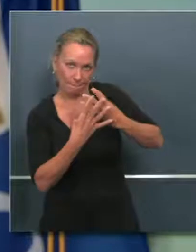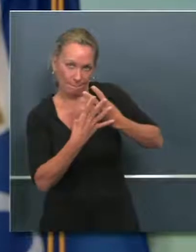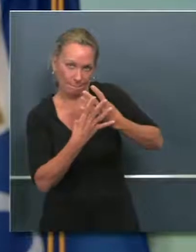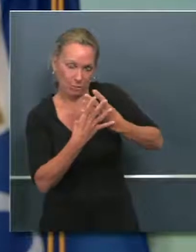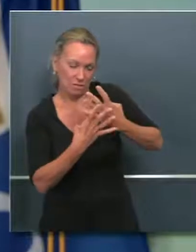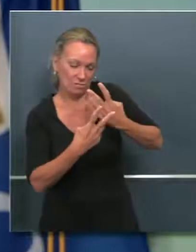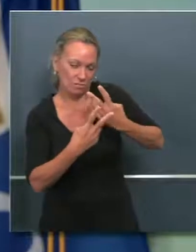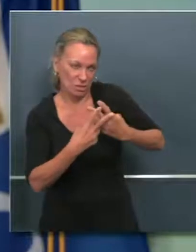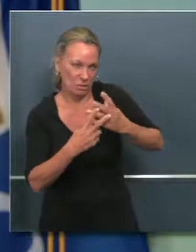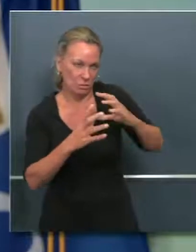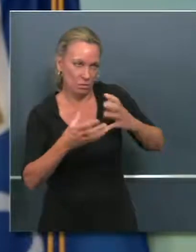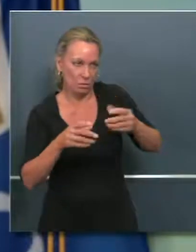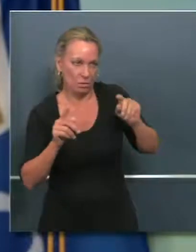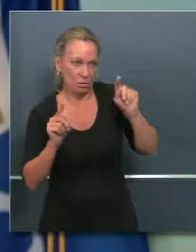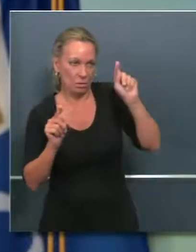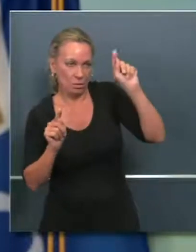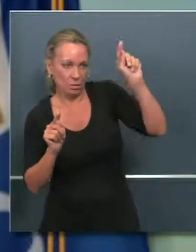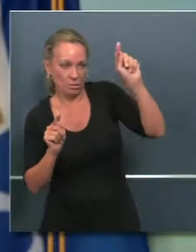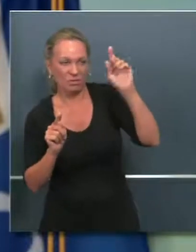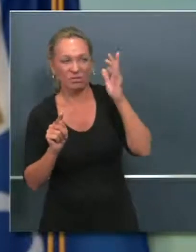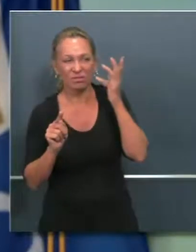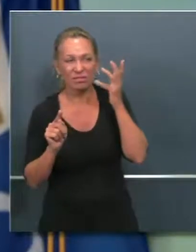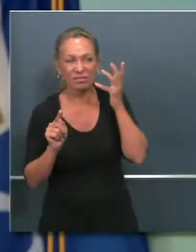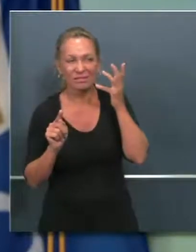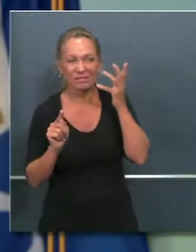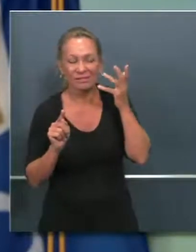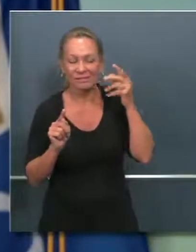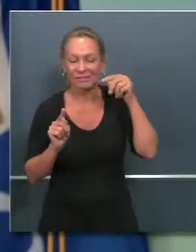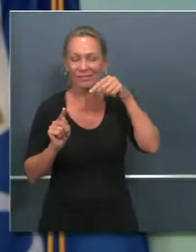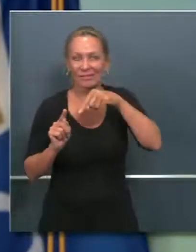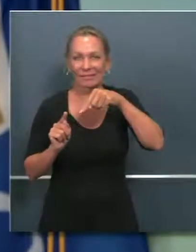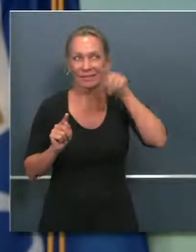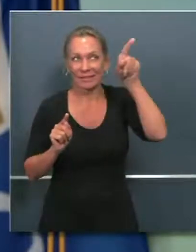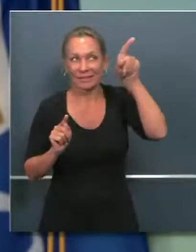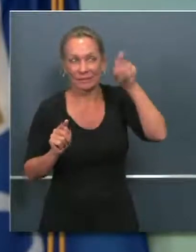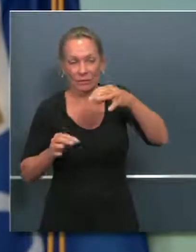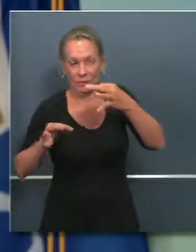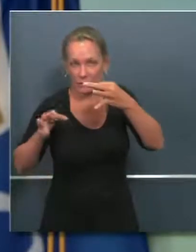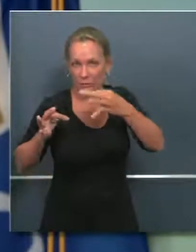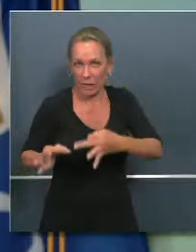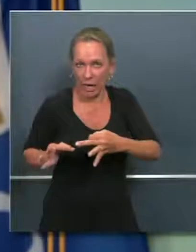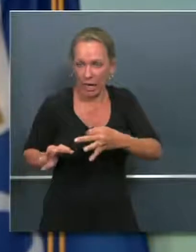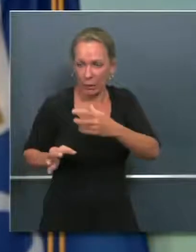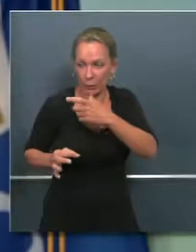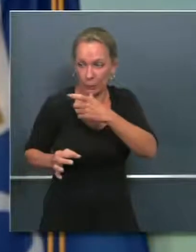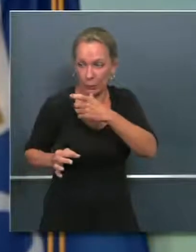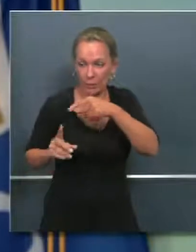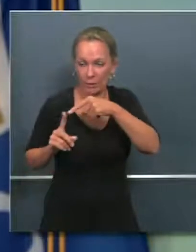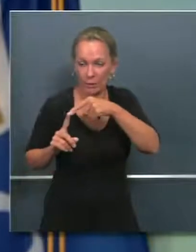different players so I'm not of the opinion that some are about the individual receiver